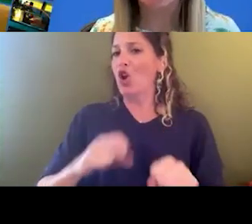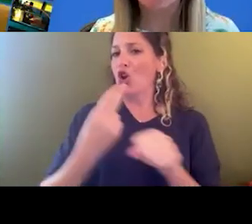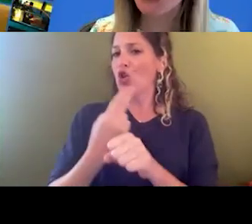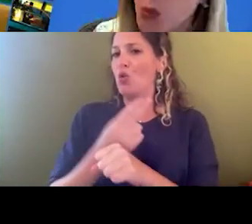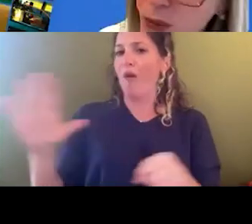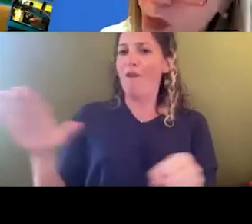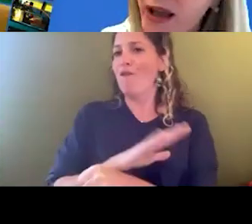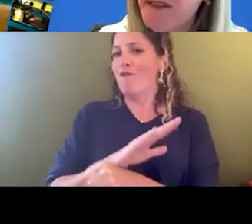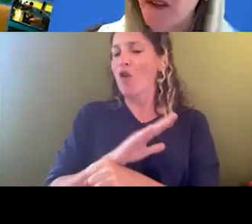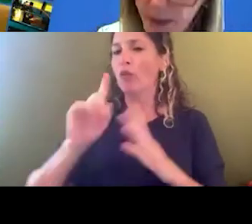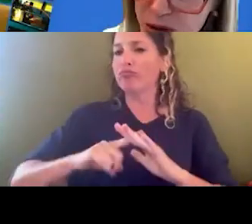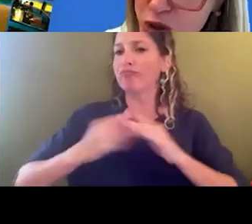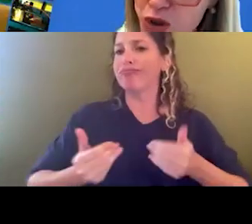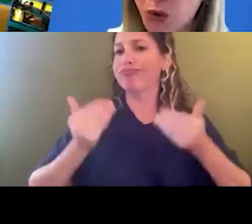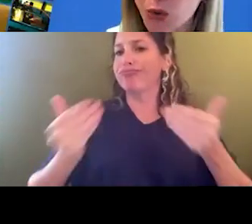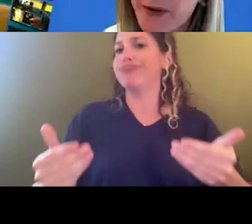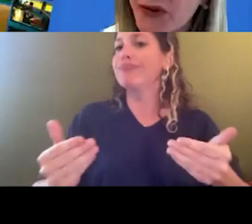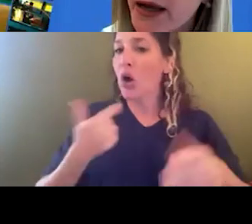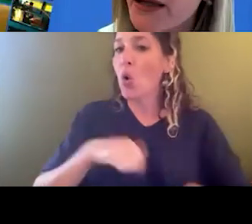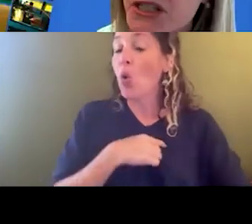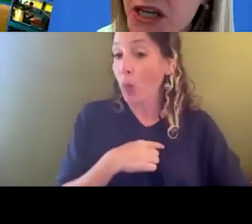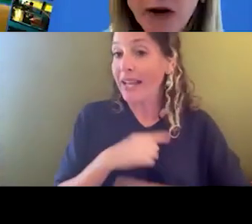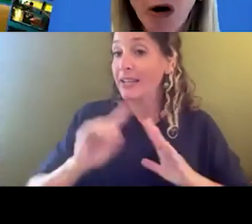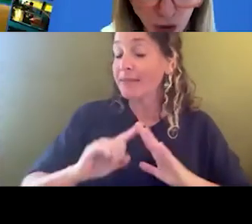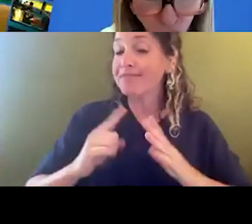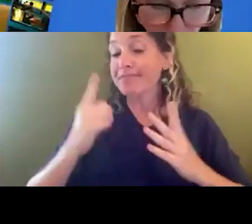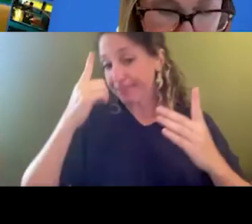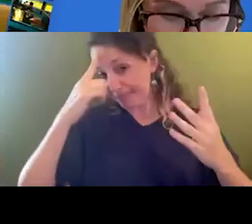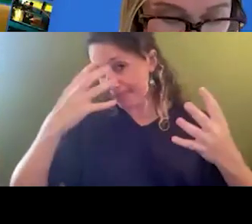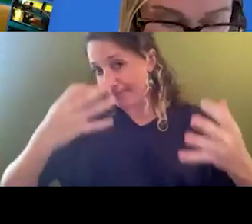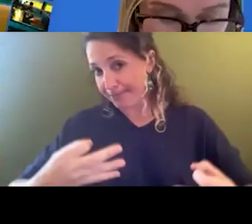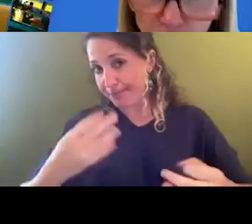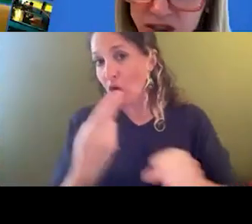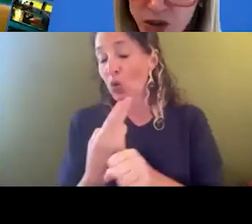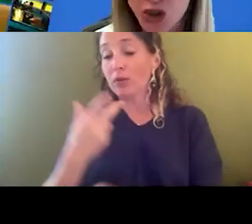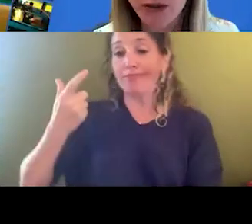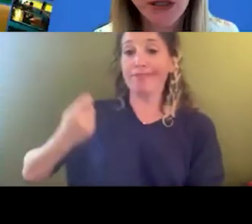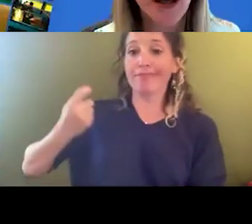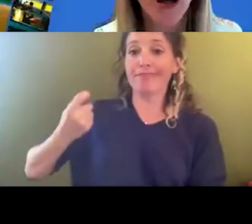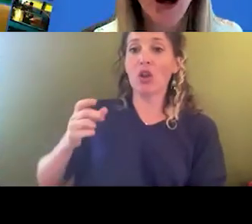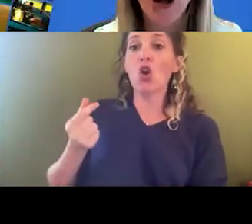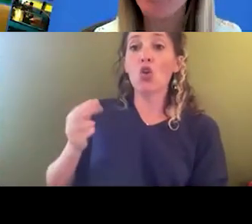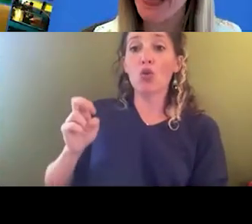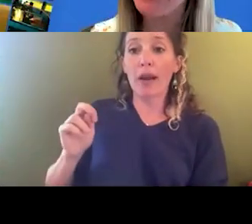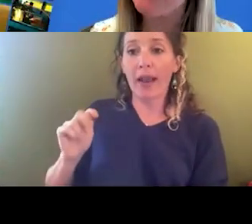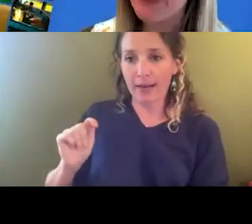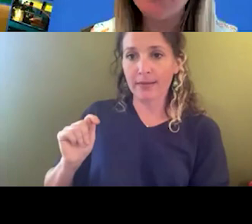What we have opted to do is take our grant general conditions and make them